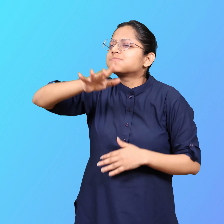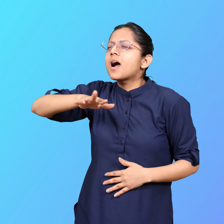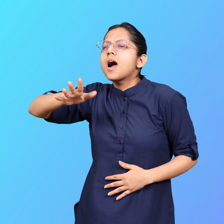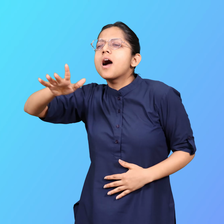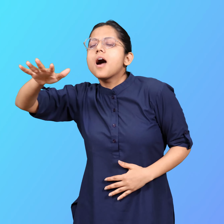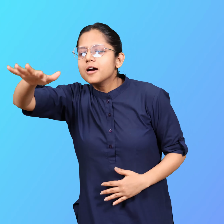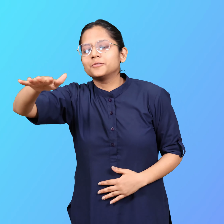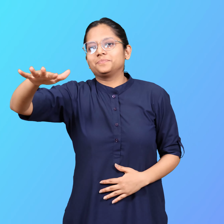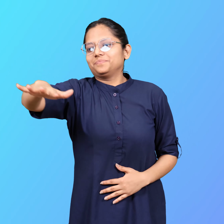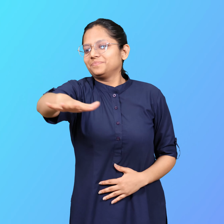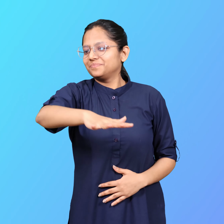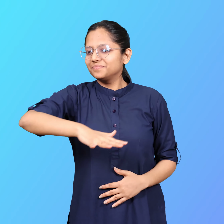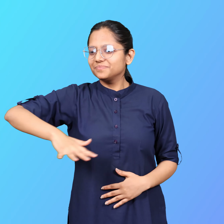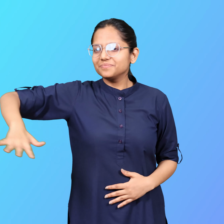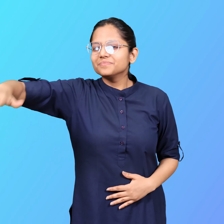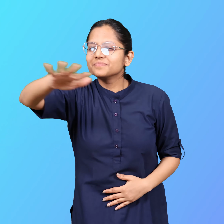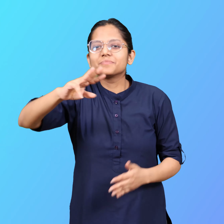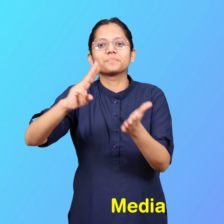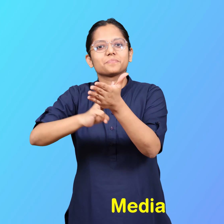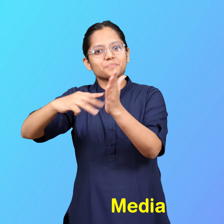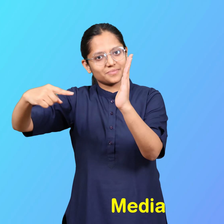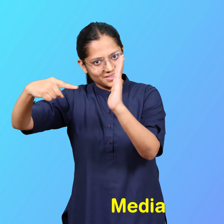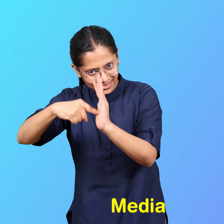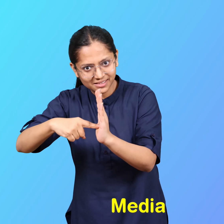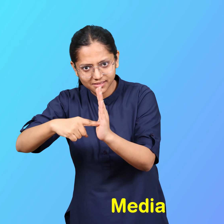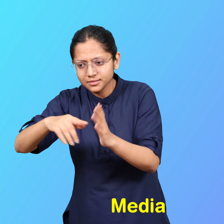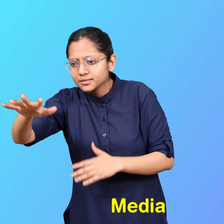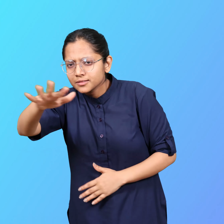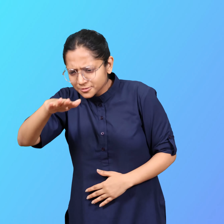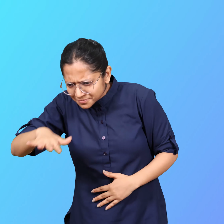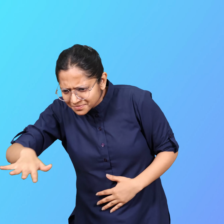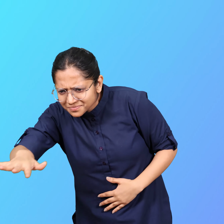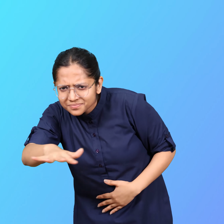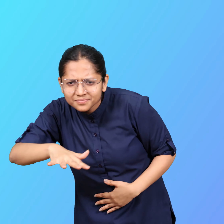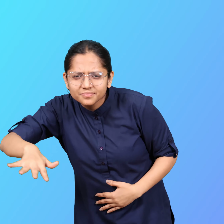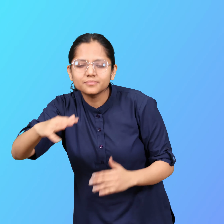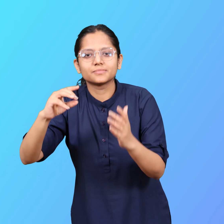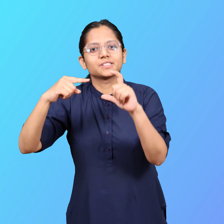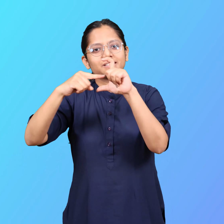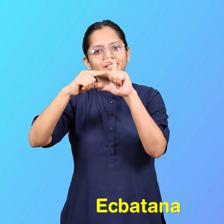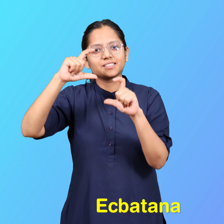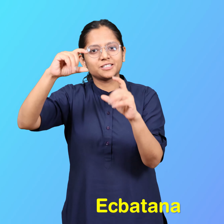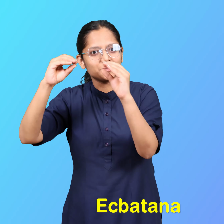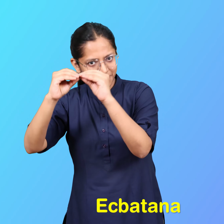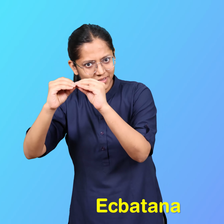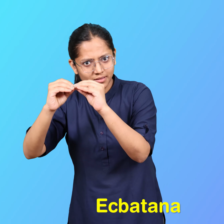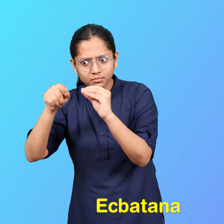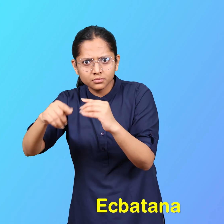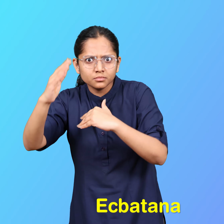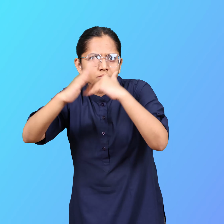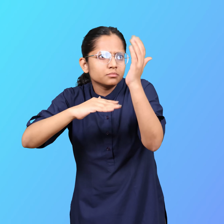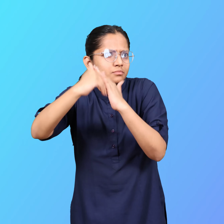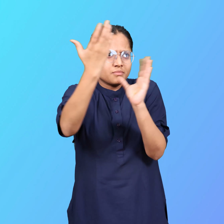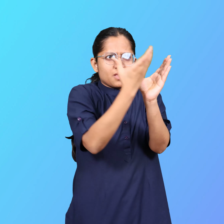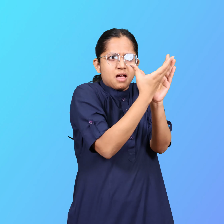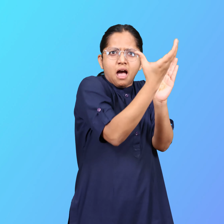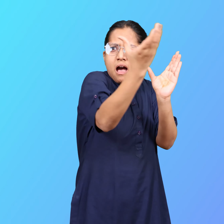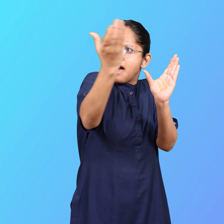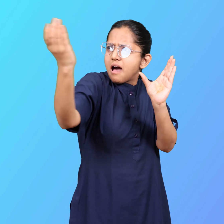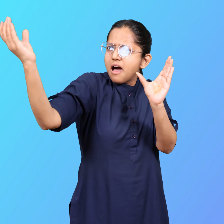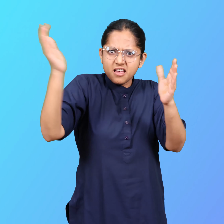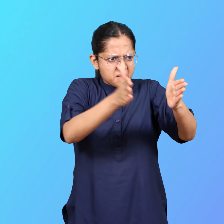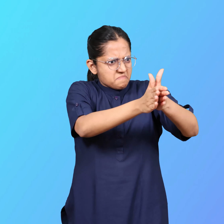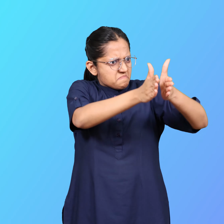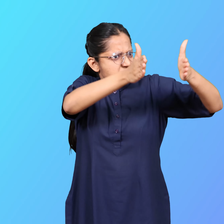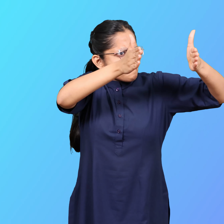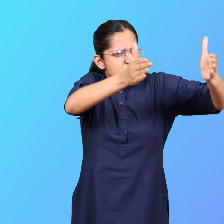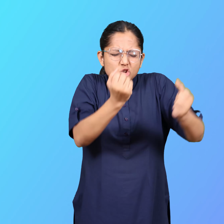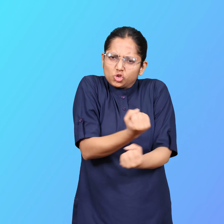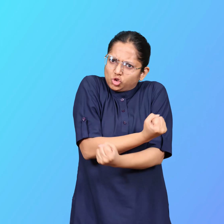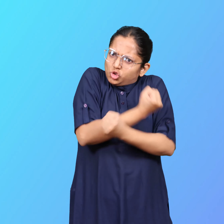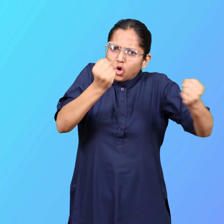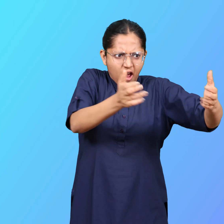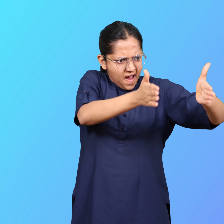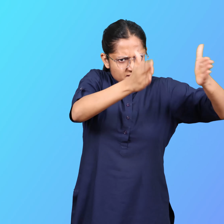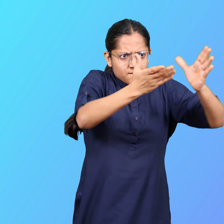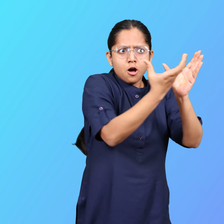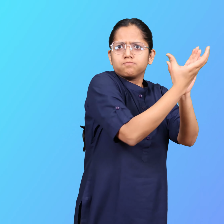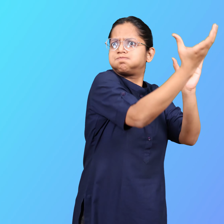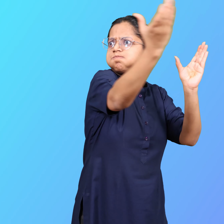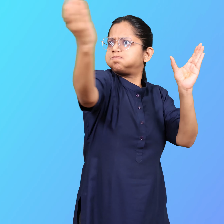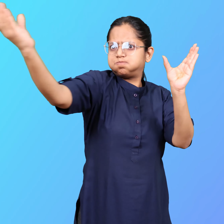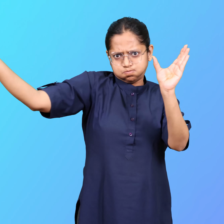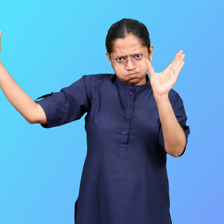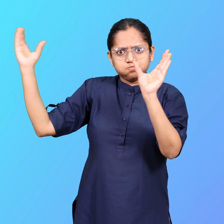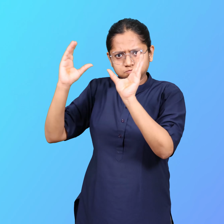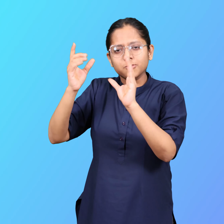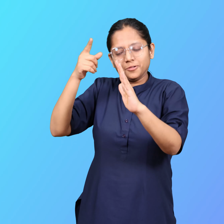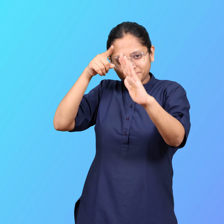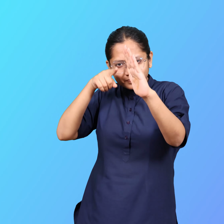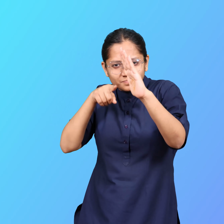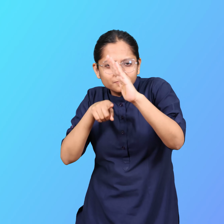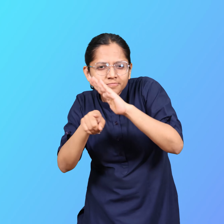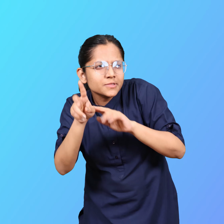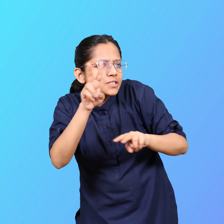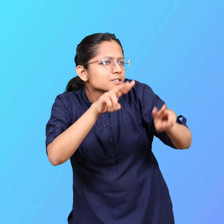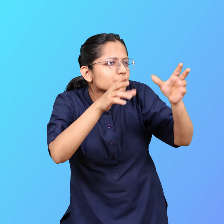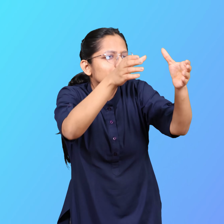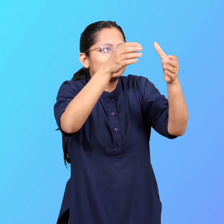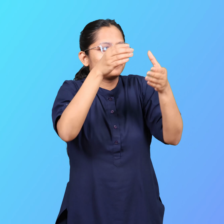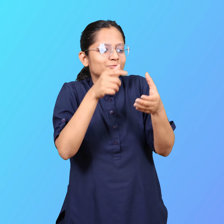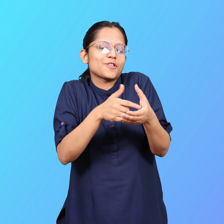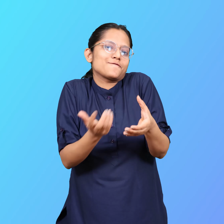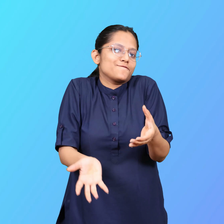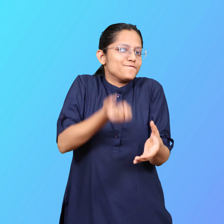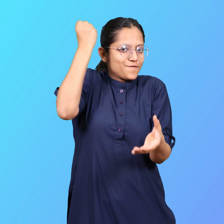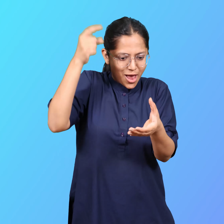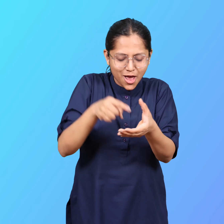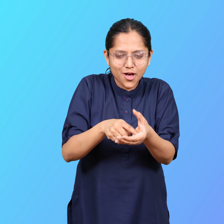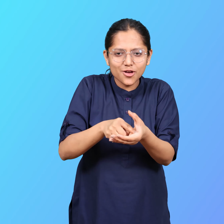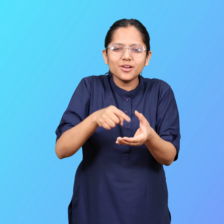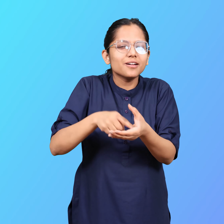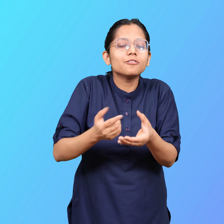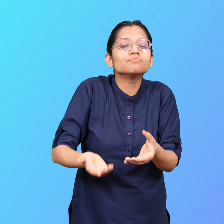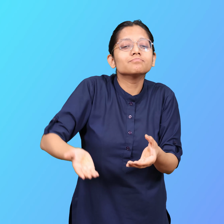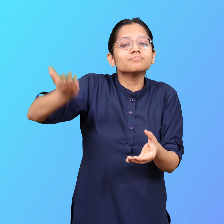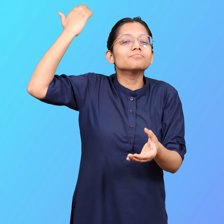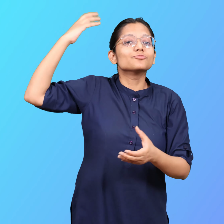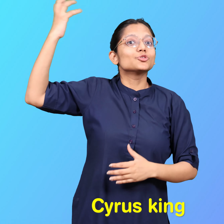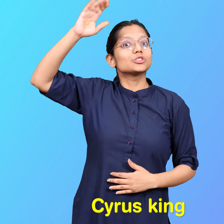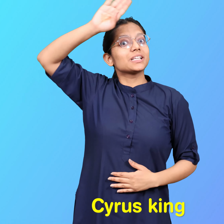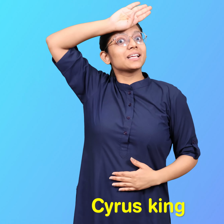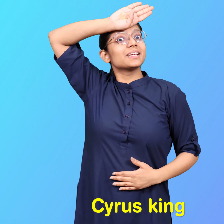A scroll was found in the fortress of Ecbatana, which is in the territory of Media. This is what was written on that scroll: Official Note: